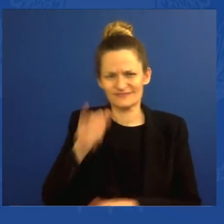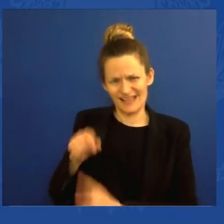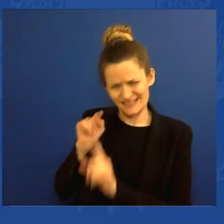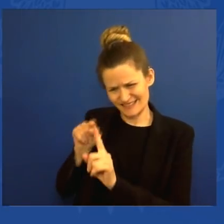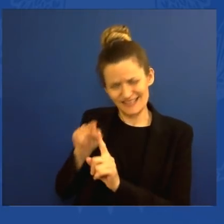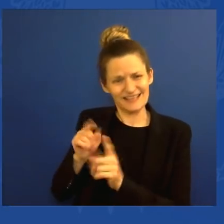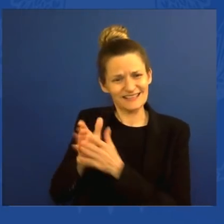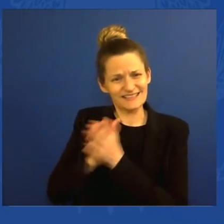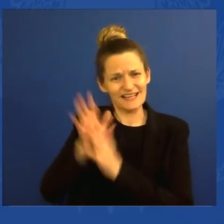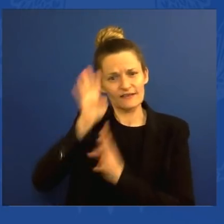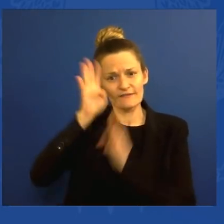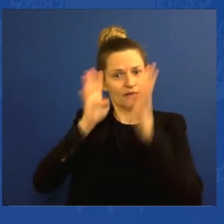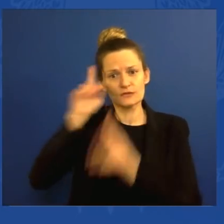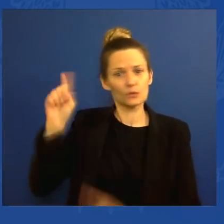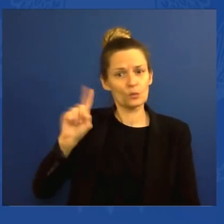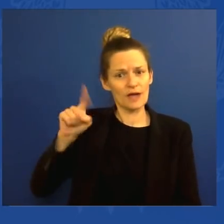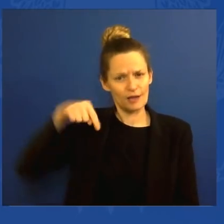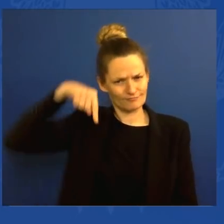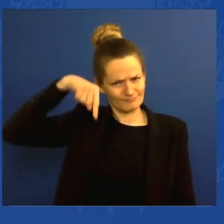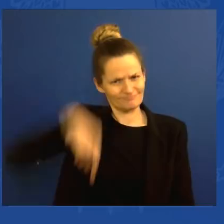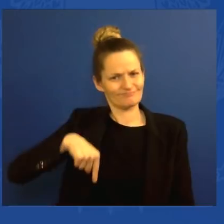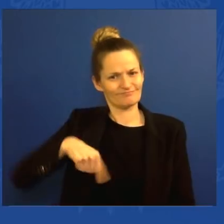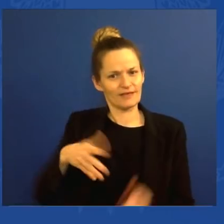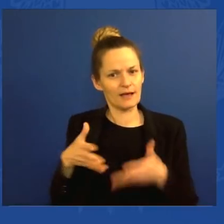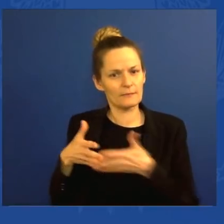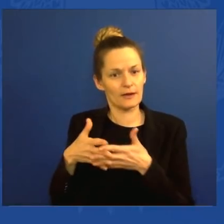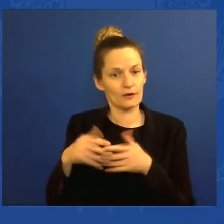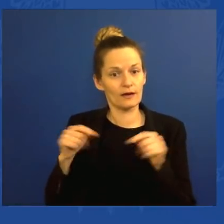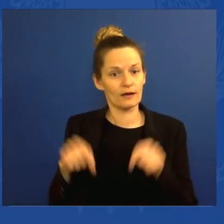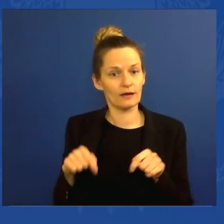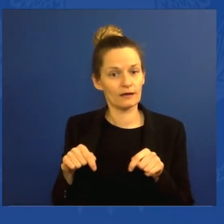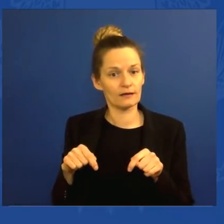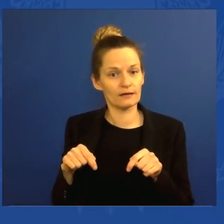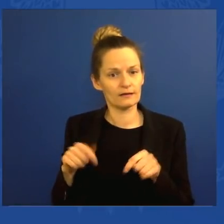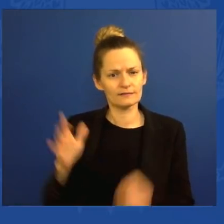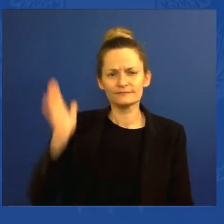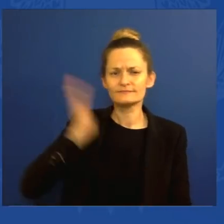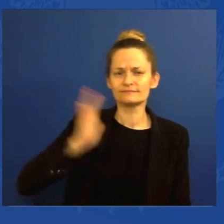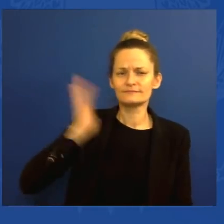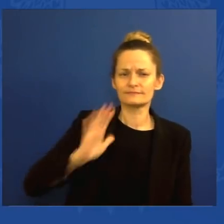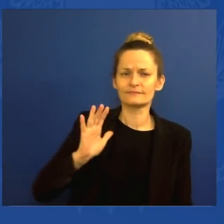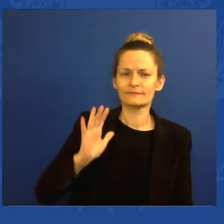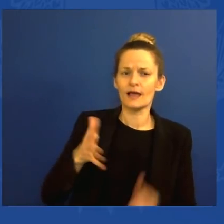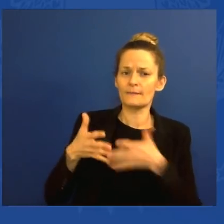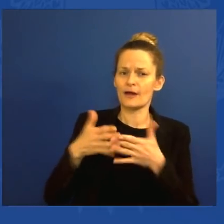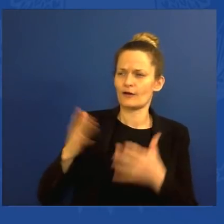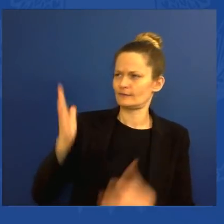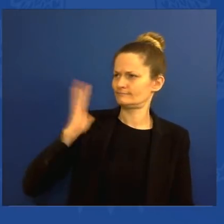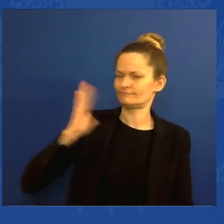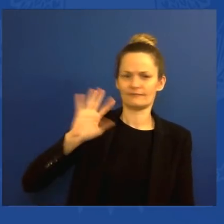of the global production of semiconductors. But since then, something happened. American manufacturing -- the backbone of our economy --